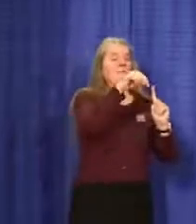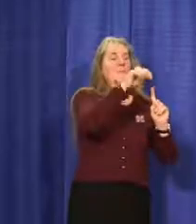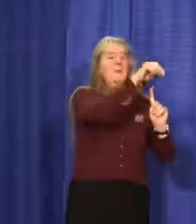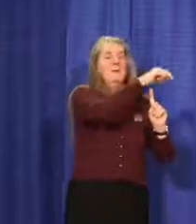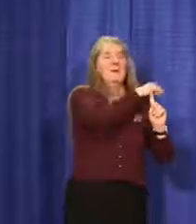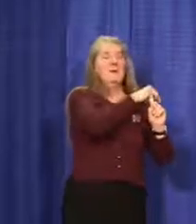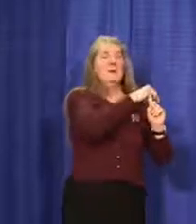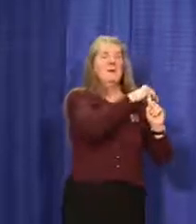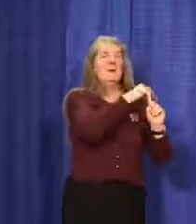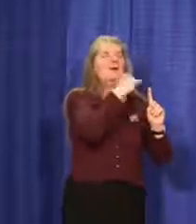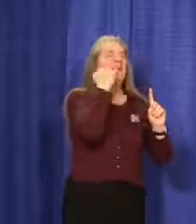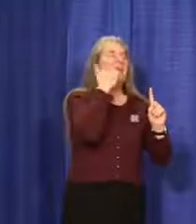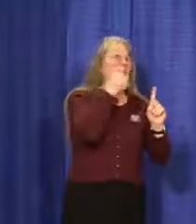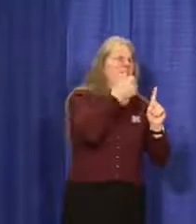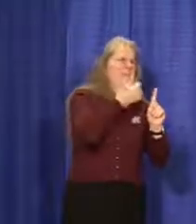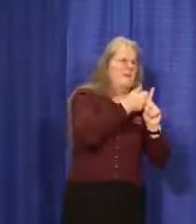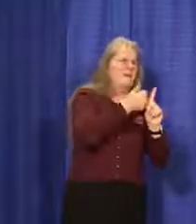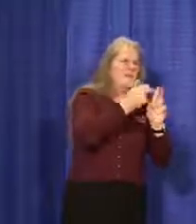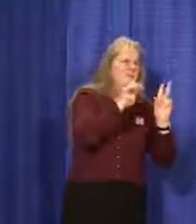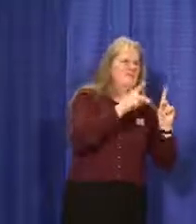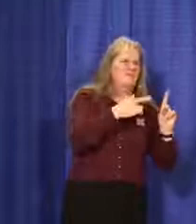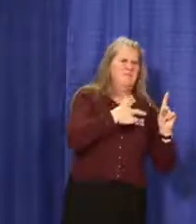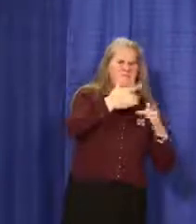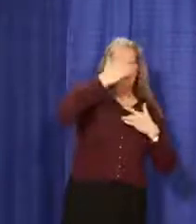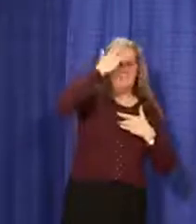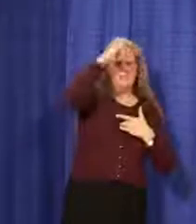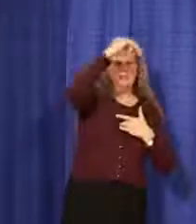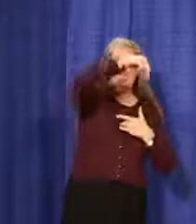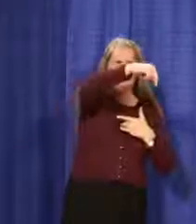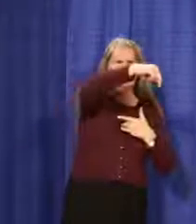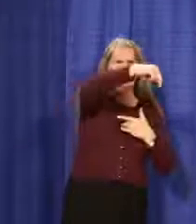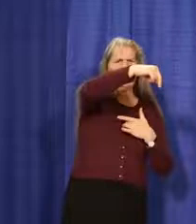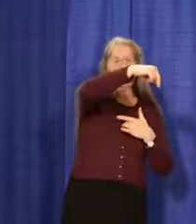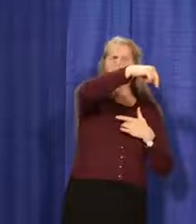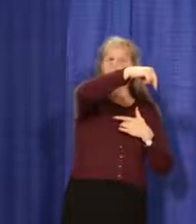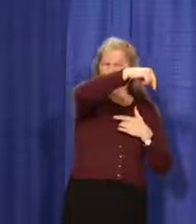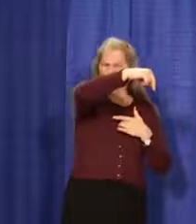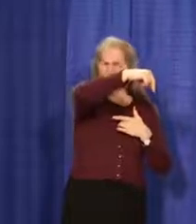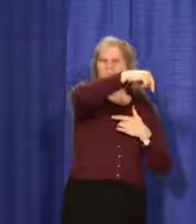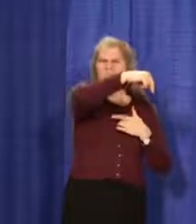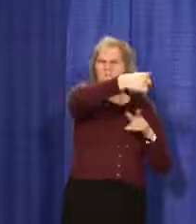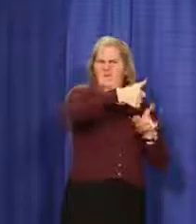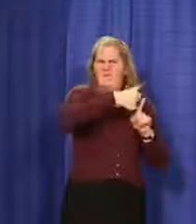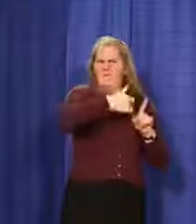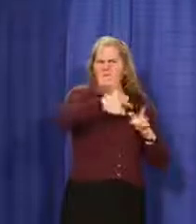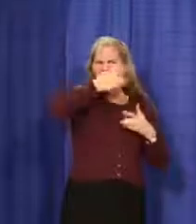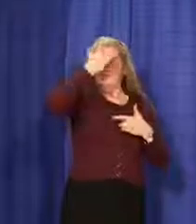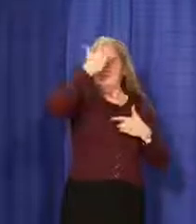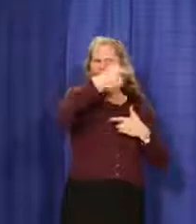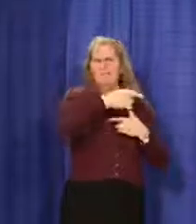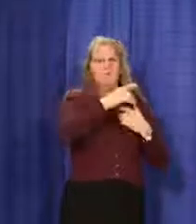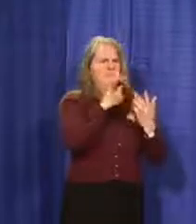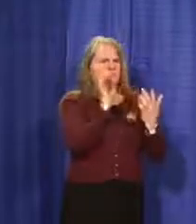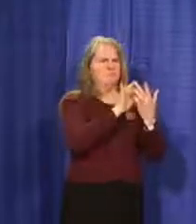occurs if symptoms occur to. So priority for testing of symptoms is -- contacts is